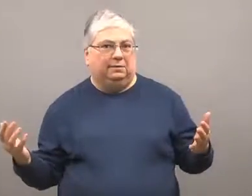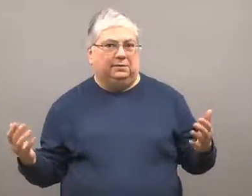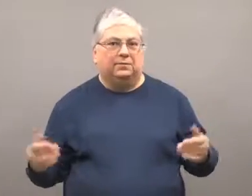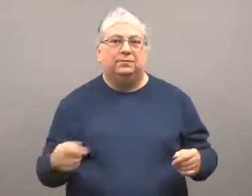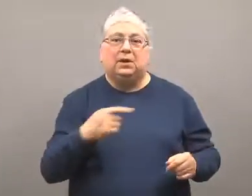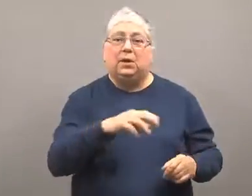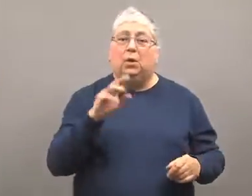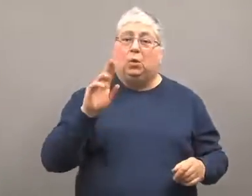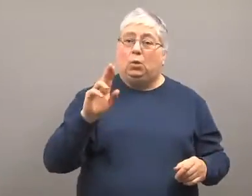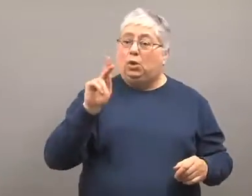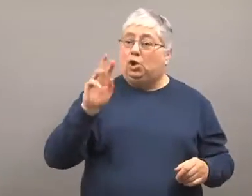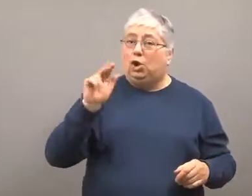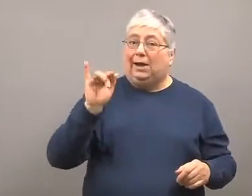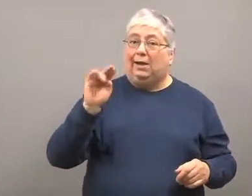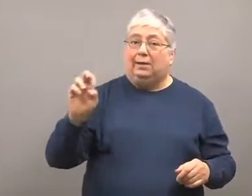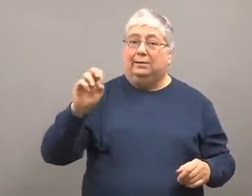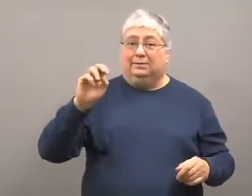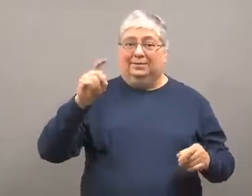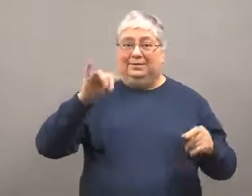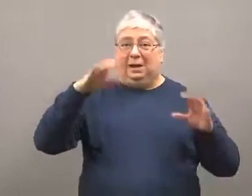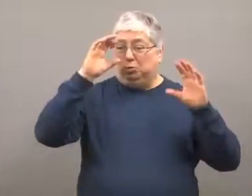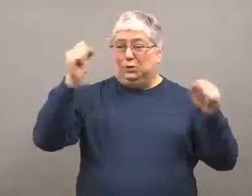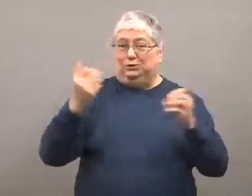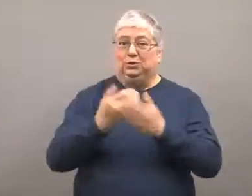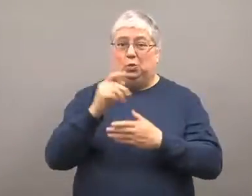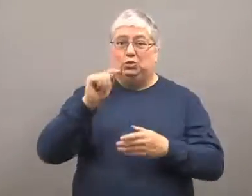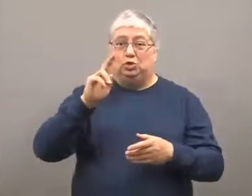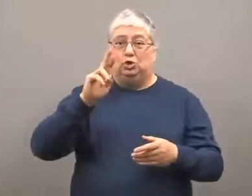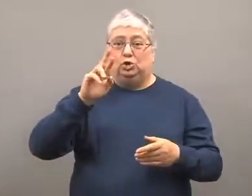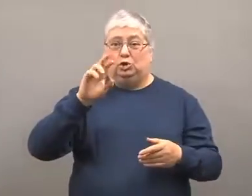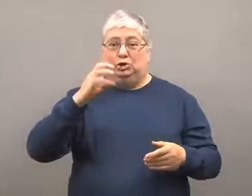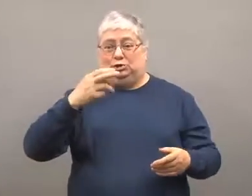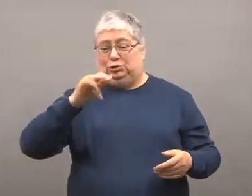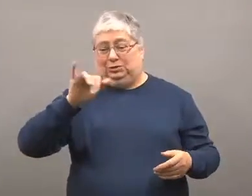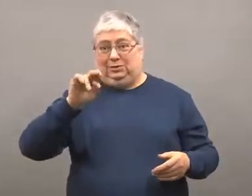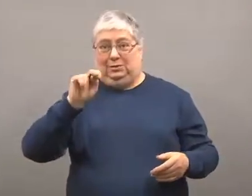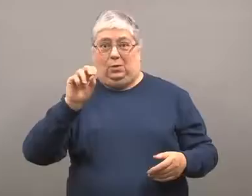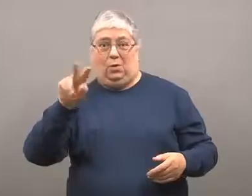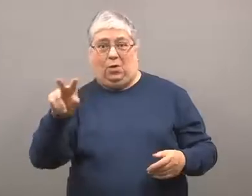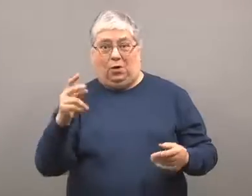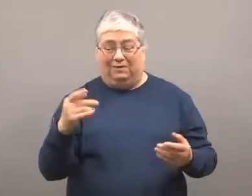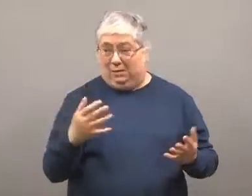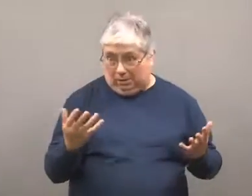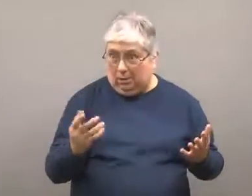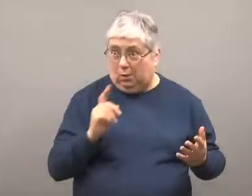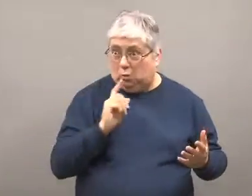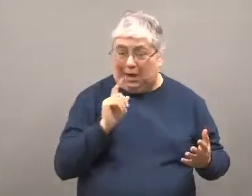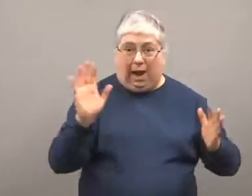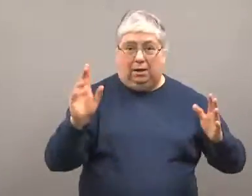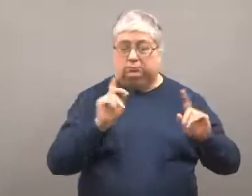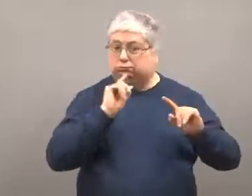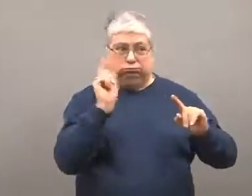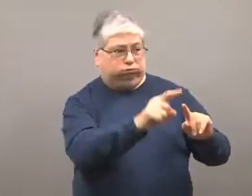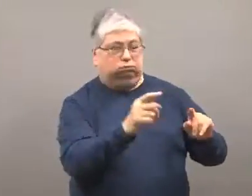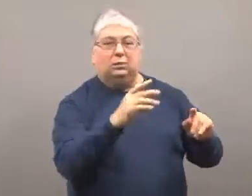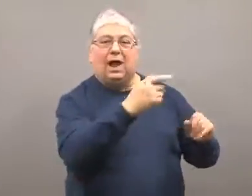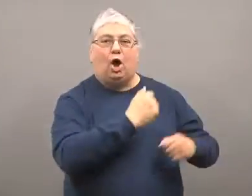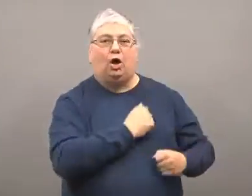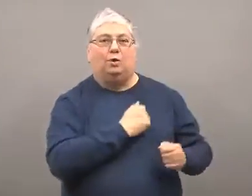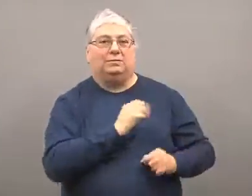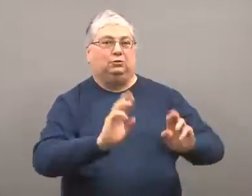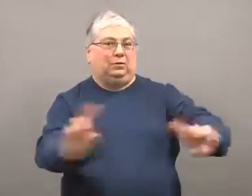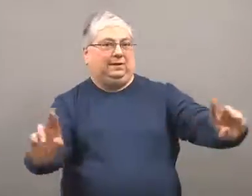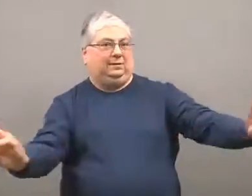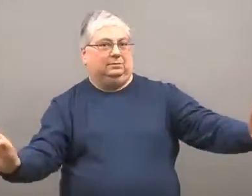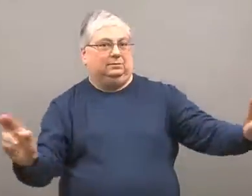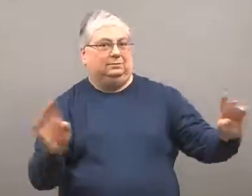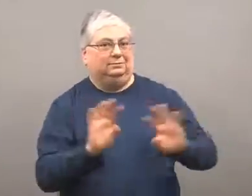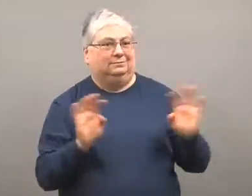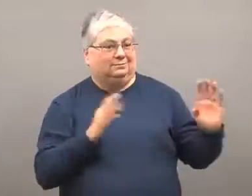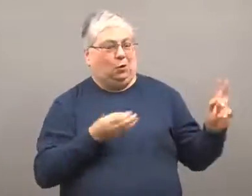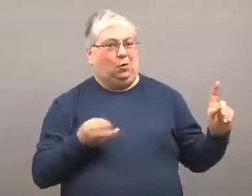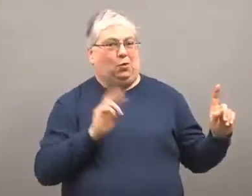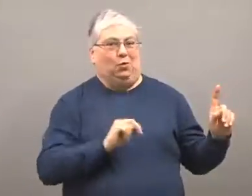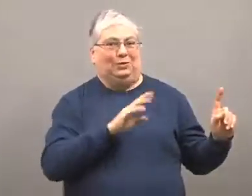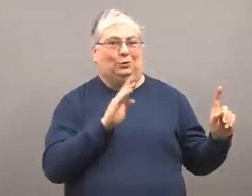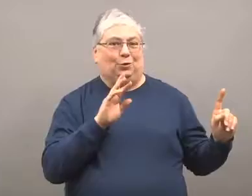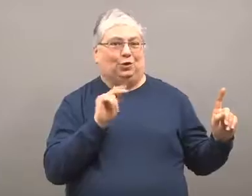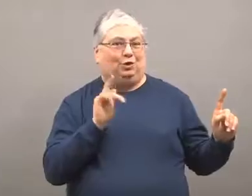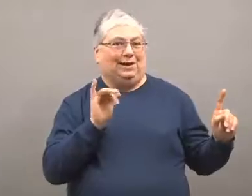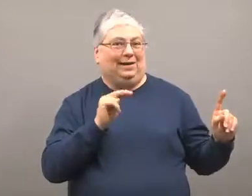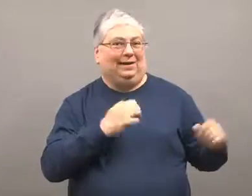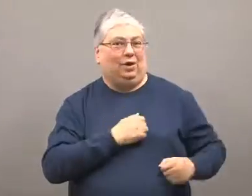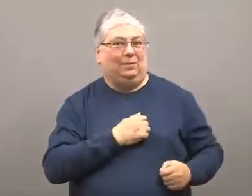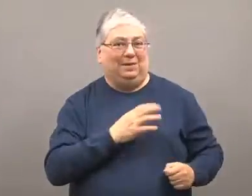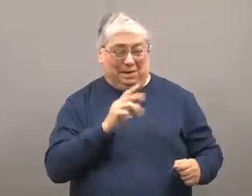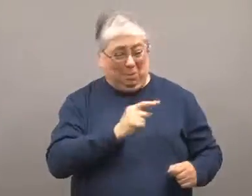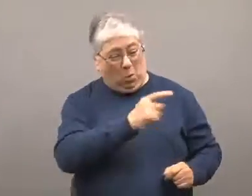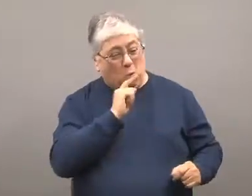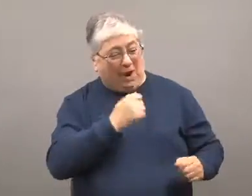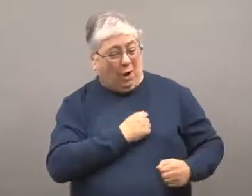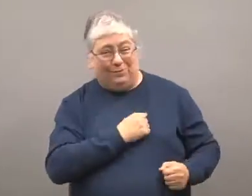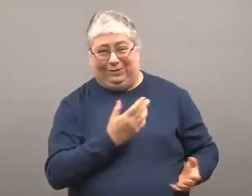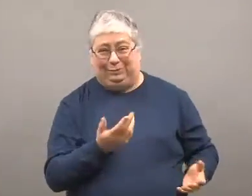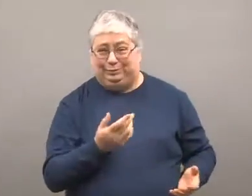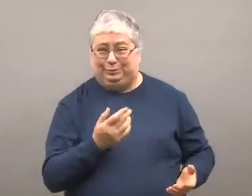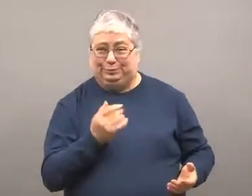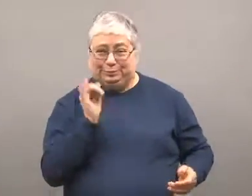Turchynov, the new Ukrainian president ordered the military to full alert.